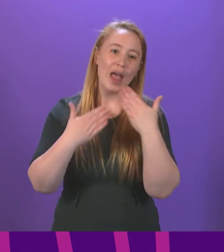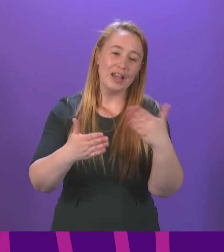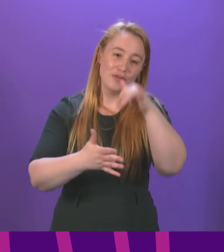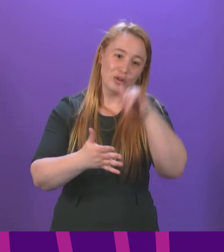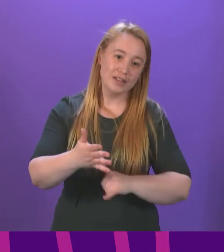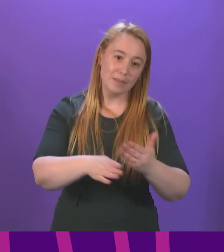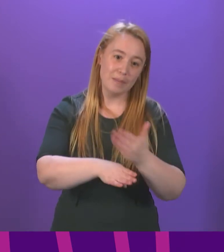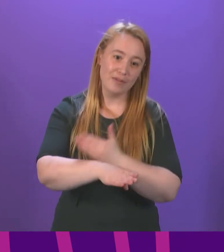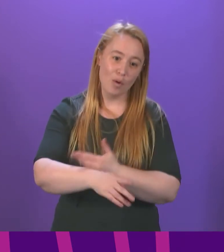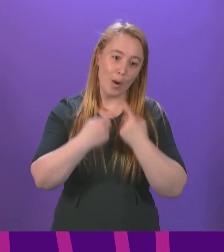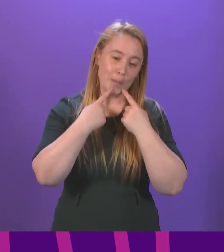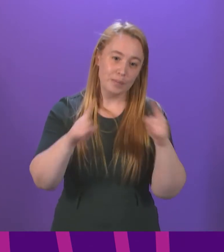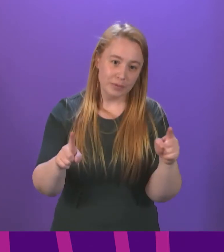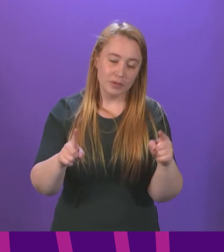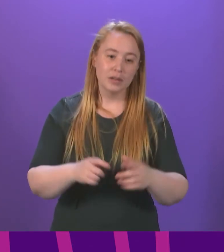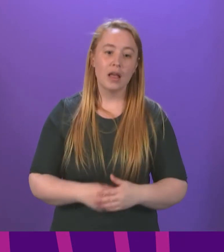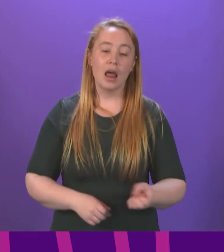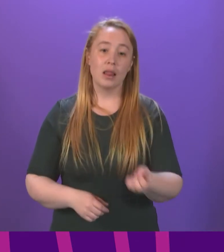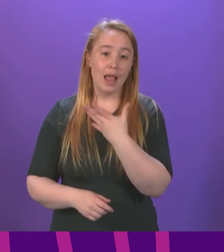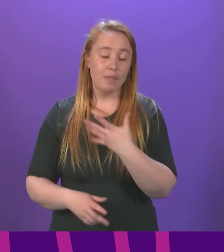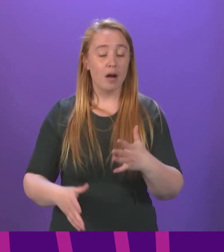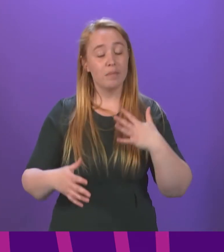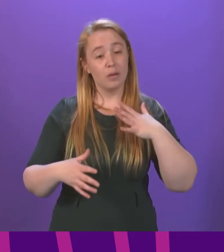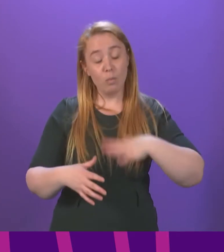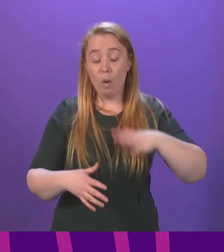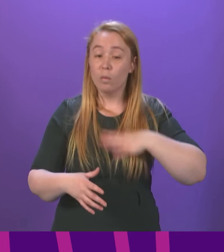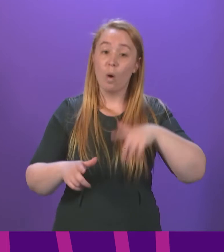Scottish Labour has long called on the Government to take seriously the need for more testing,